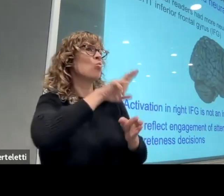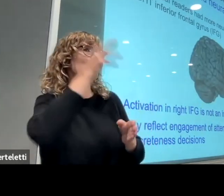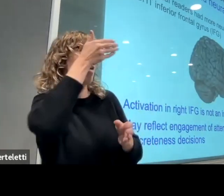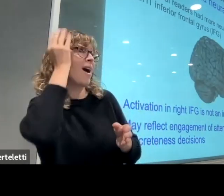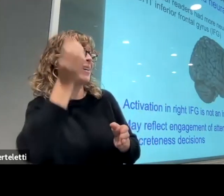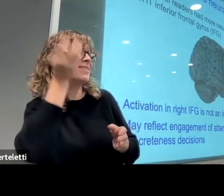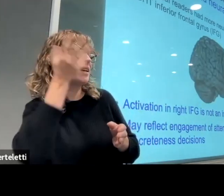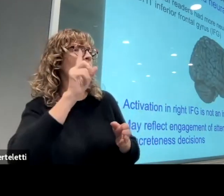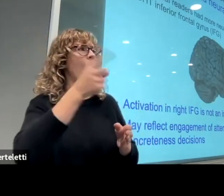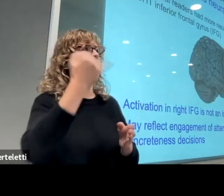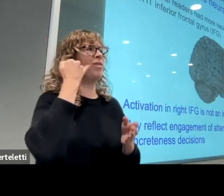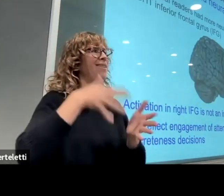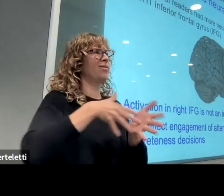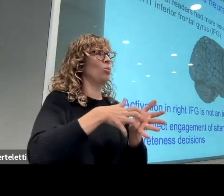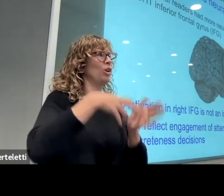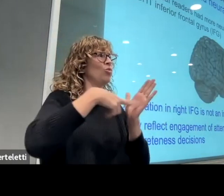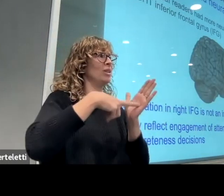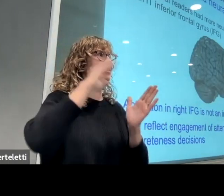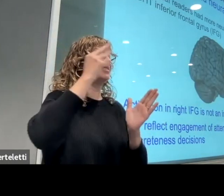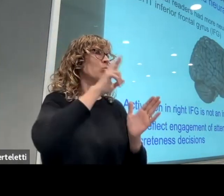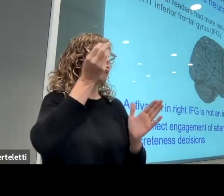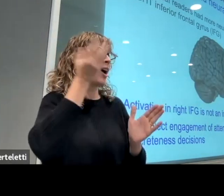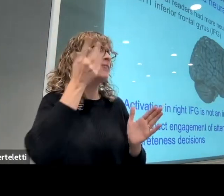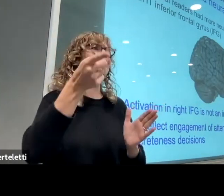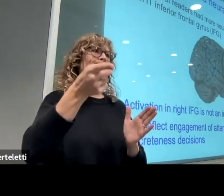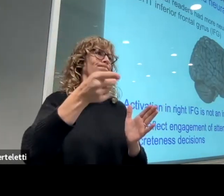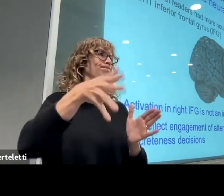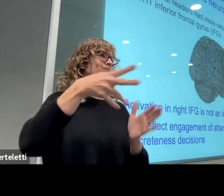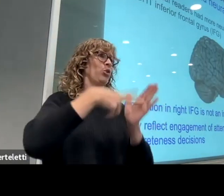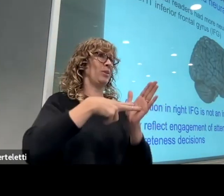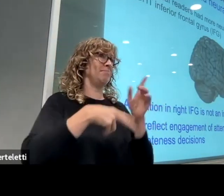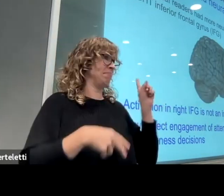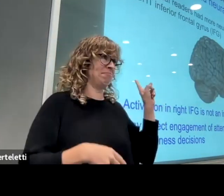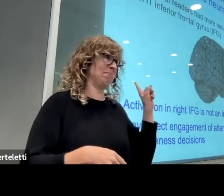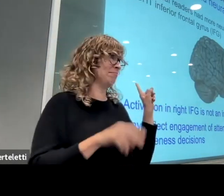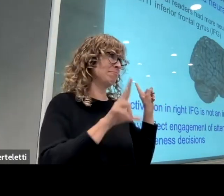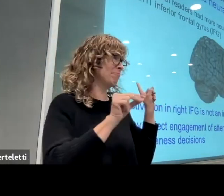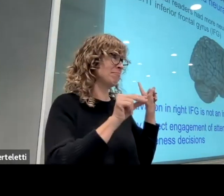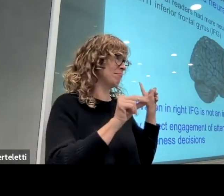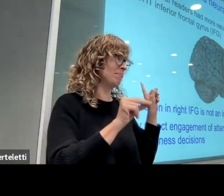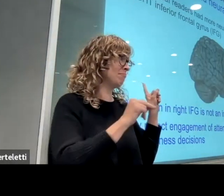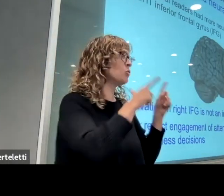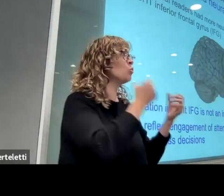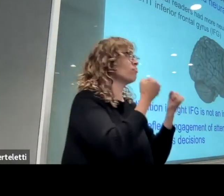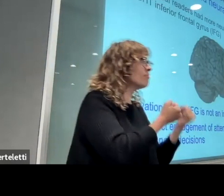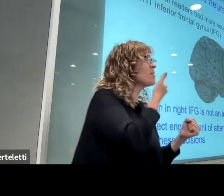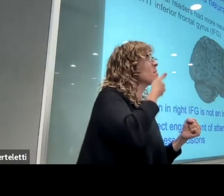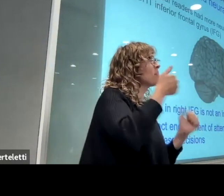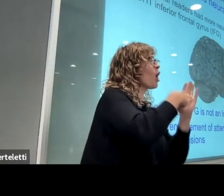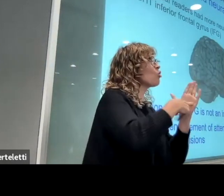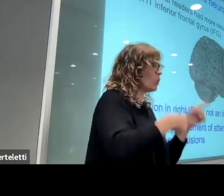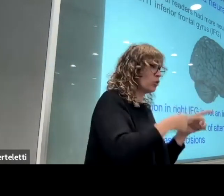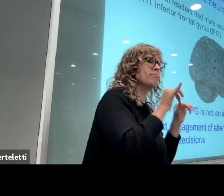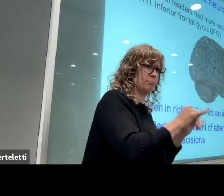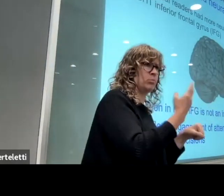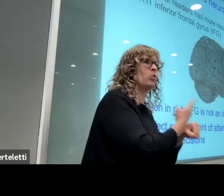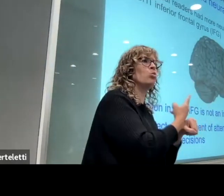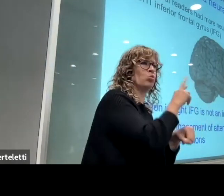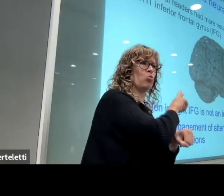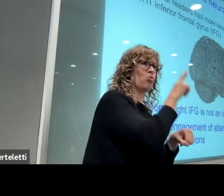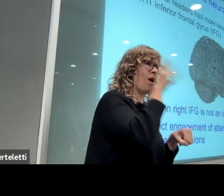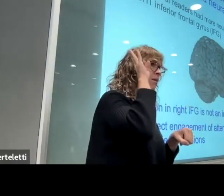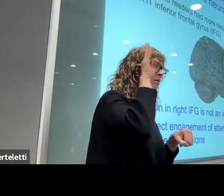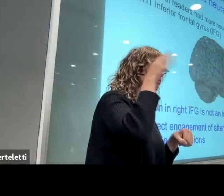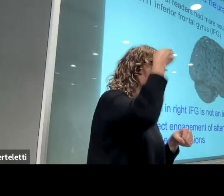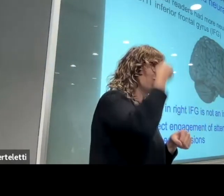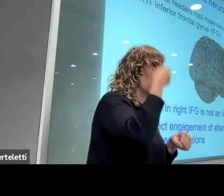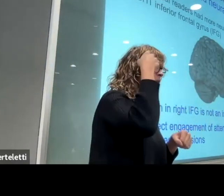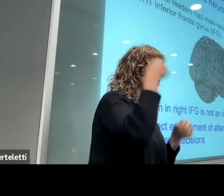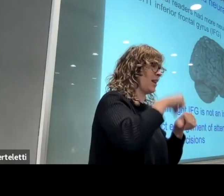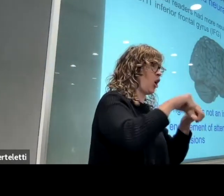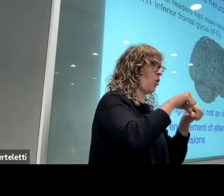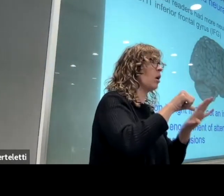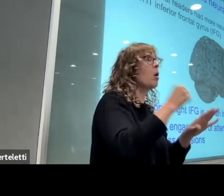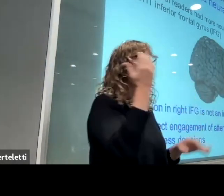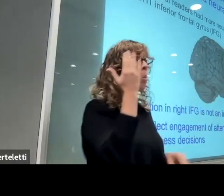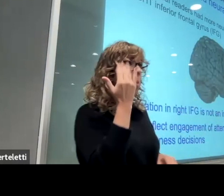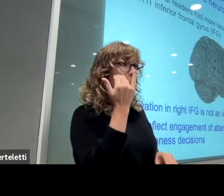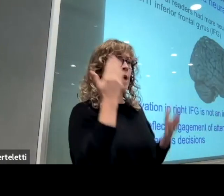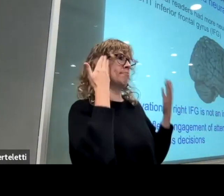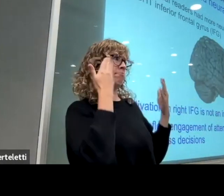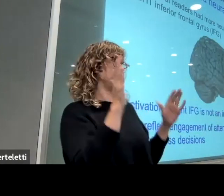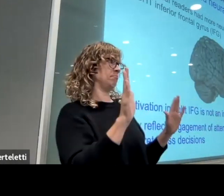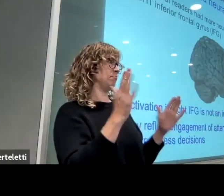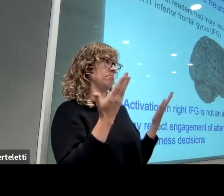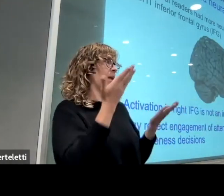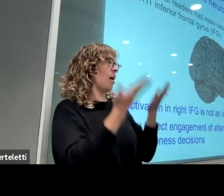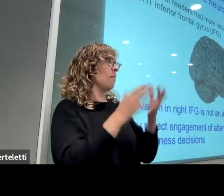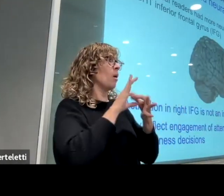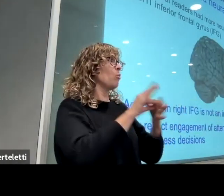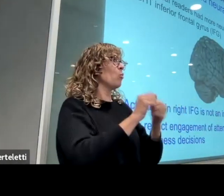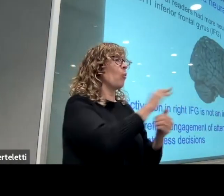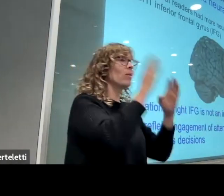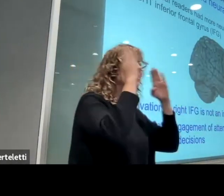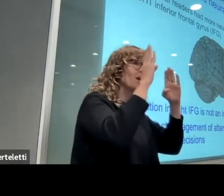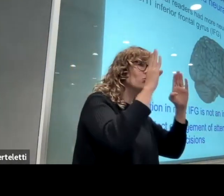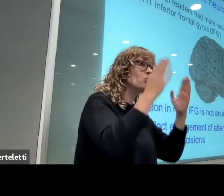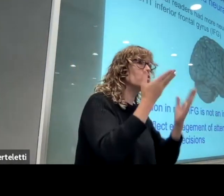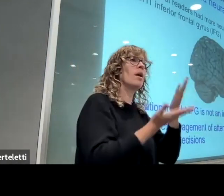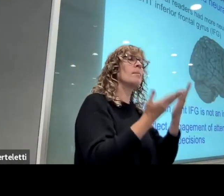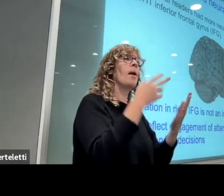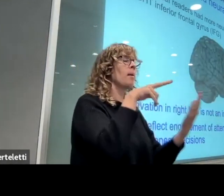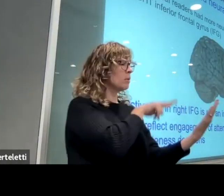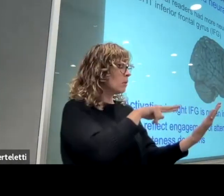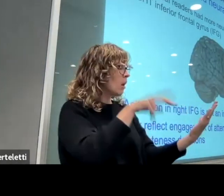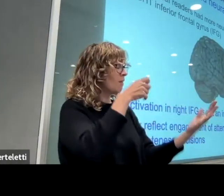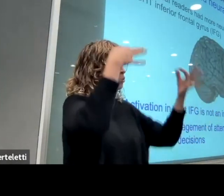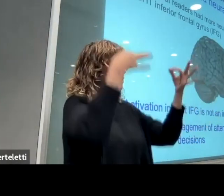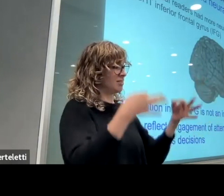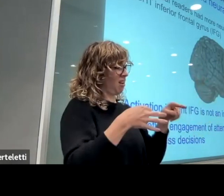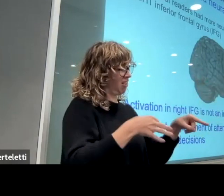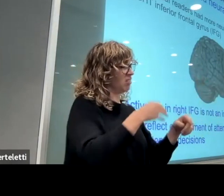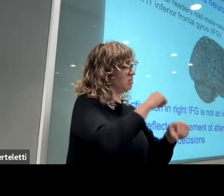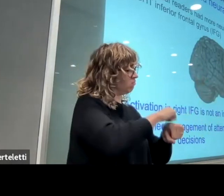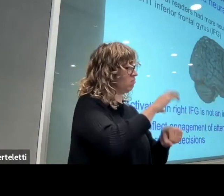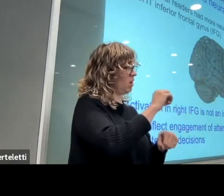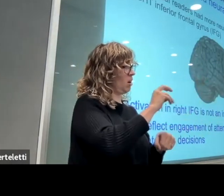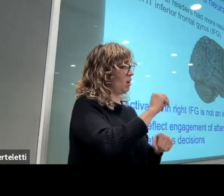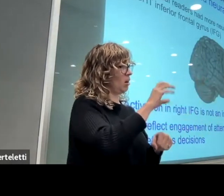We don't know exactly why. Um! It could have to do with attention. It could be that in making this decision about um concreteness. There's more attention um to the semantic features that are important for making that decision. Um or more um engagement of of semantic, lexical processing we don't really know.